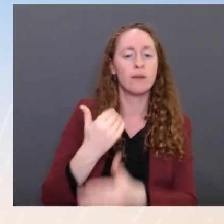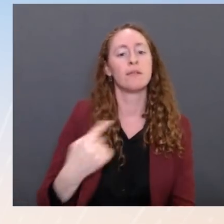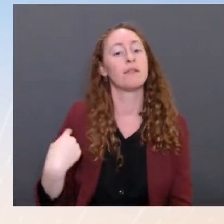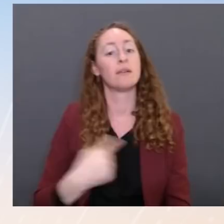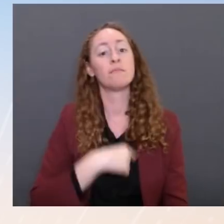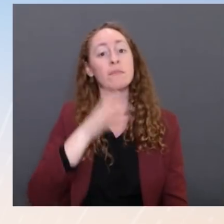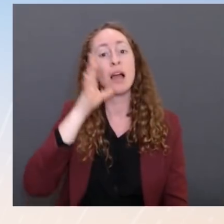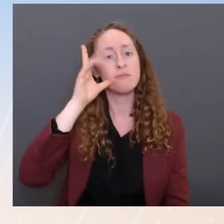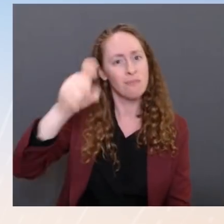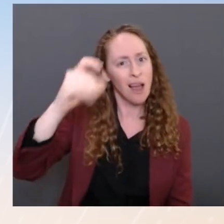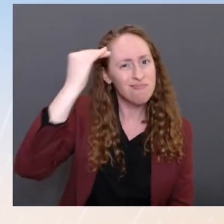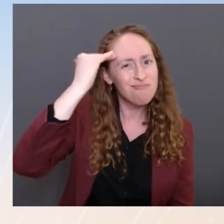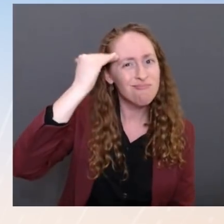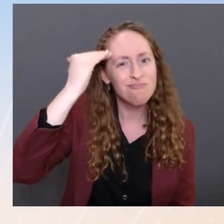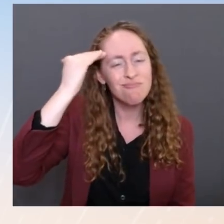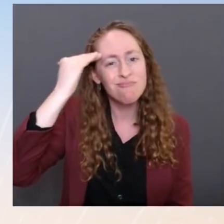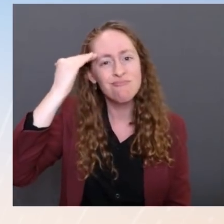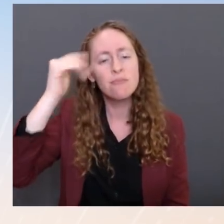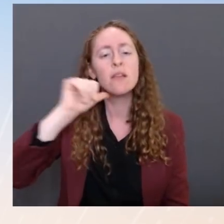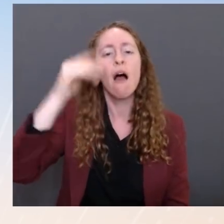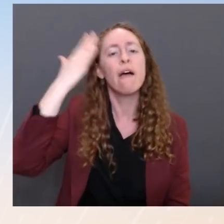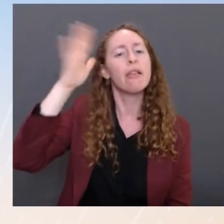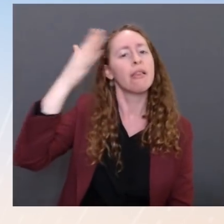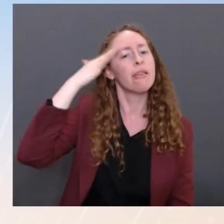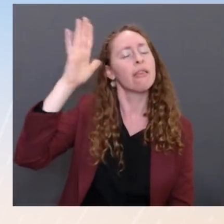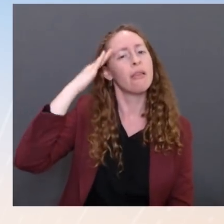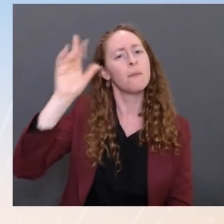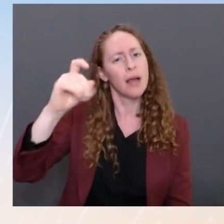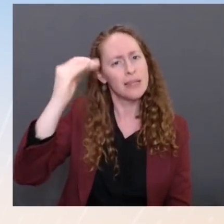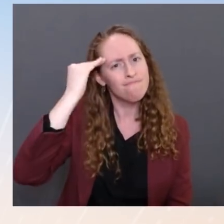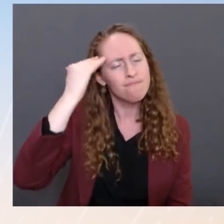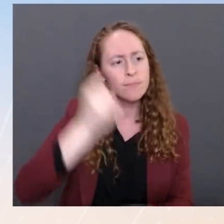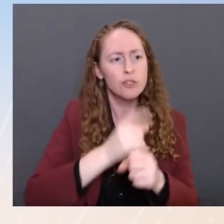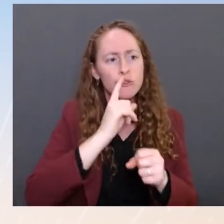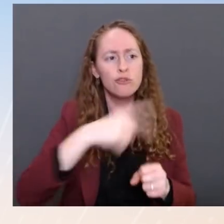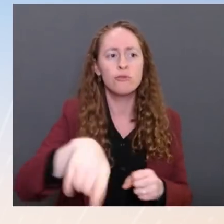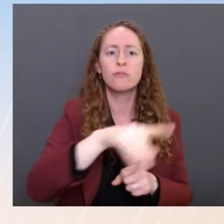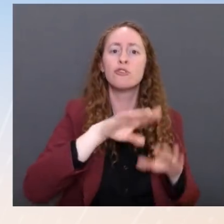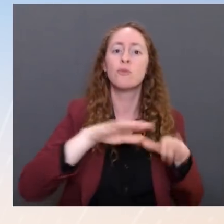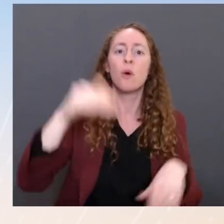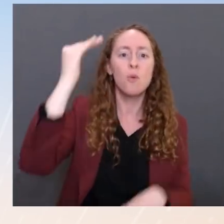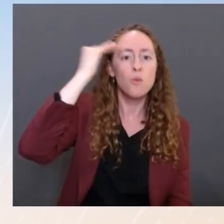to good information, informative information -- we watch a lot of animal videos in my house; that's all good and positive --